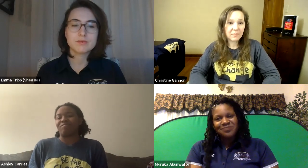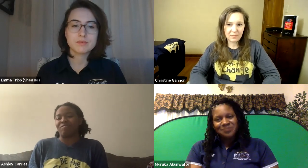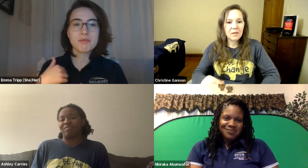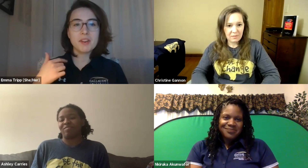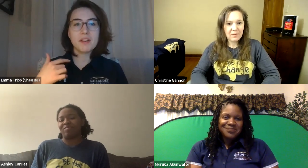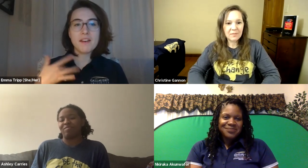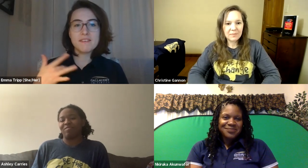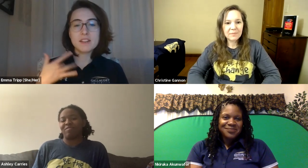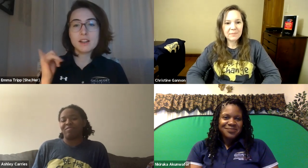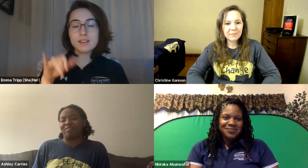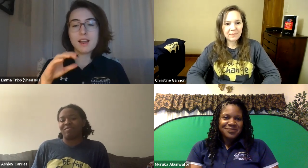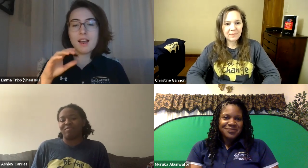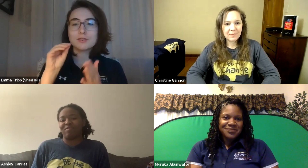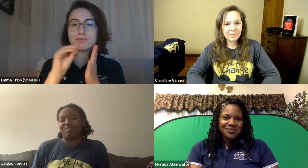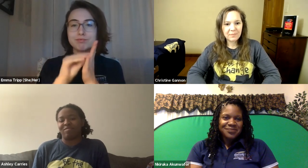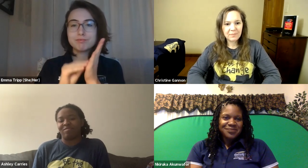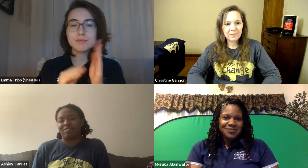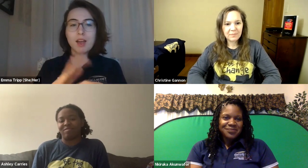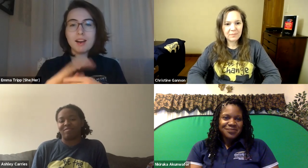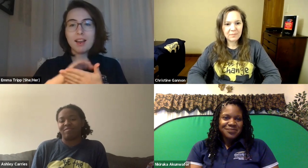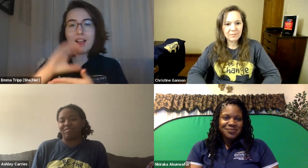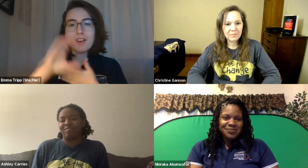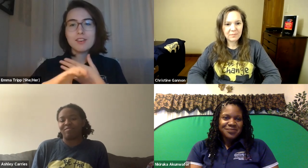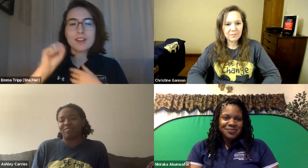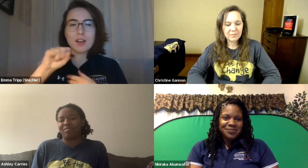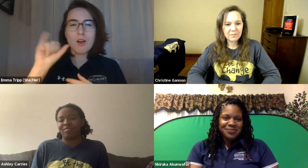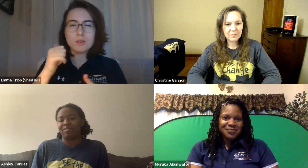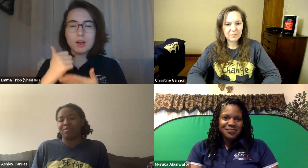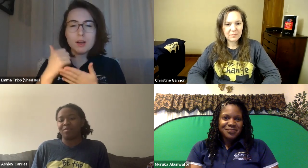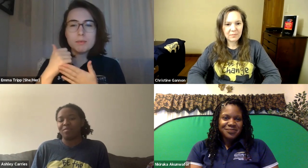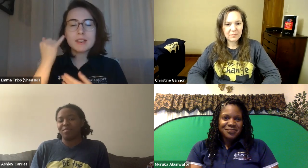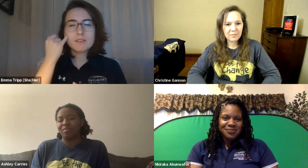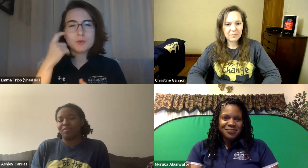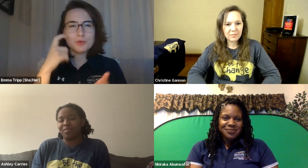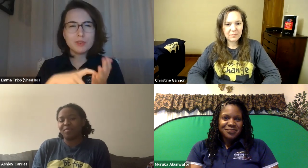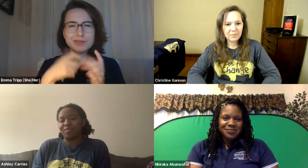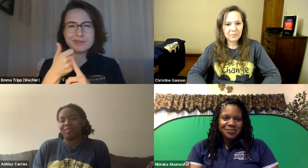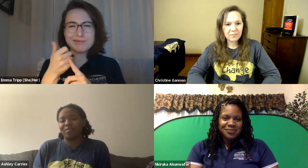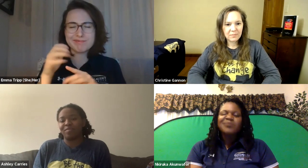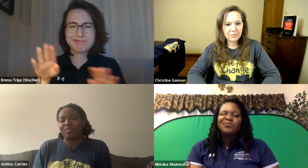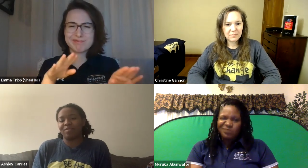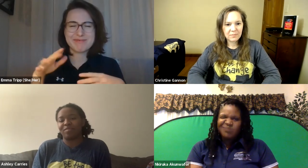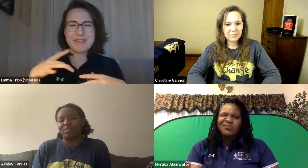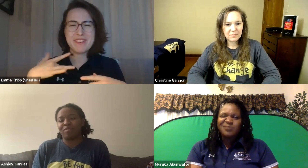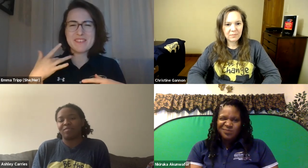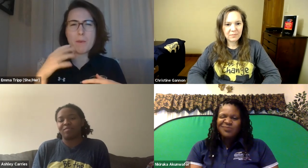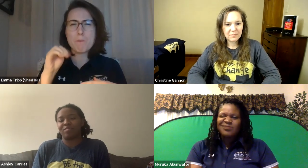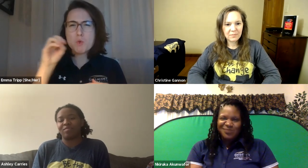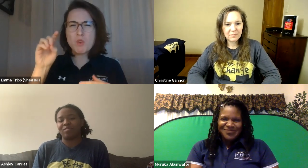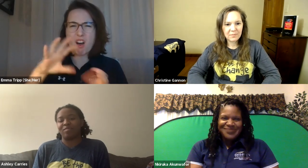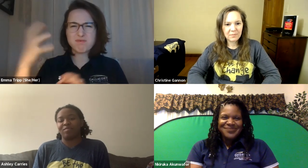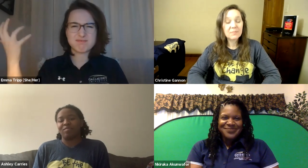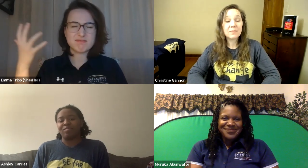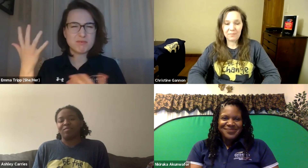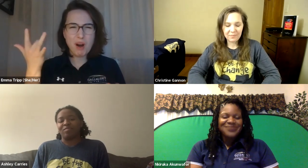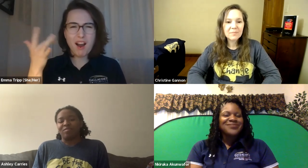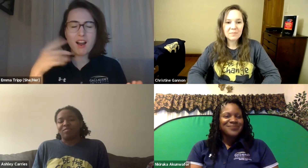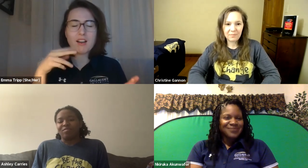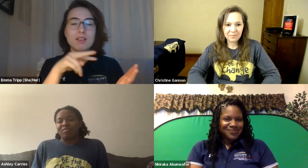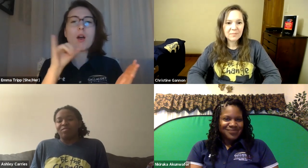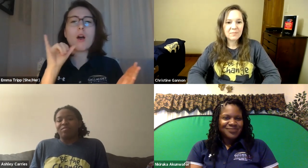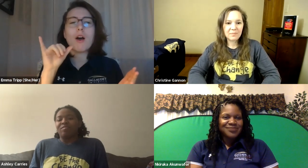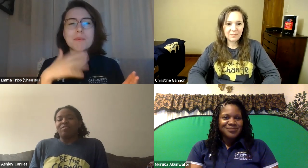>I feel like keeping track of your period can also help you identify the reason behind mood swings.